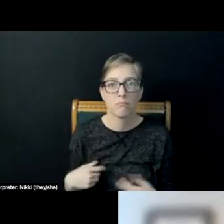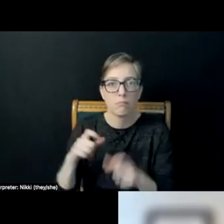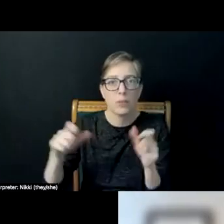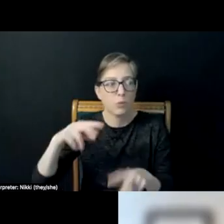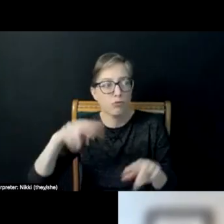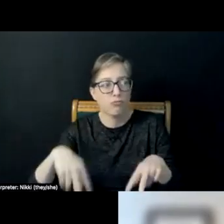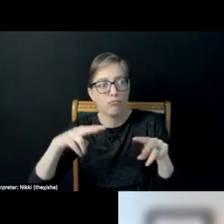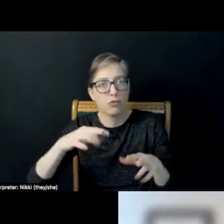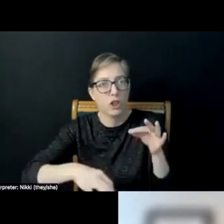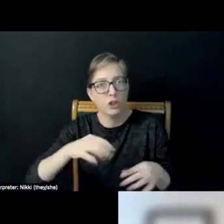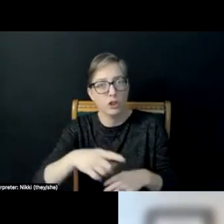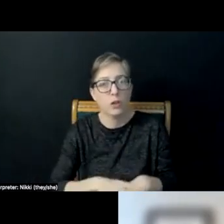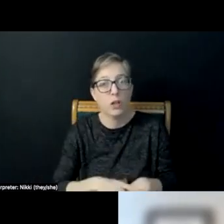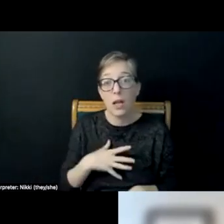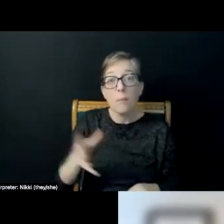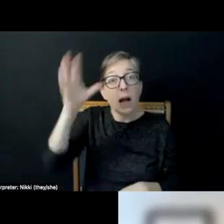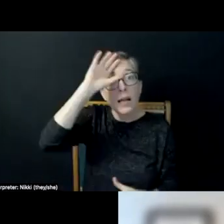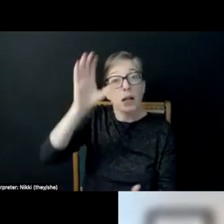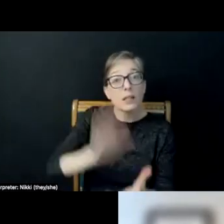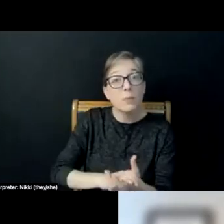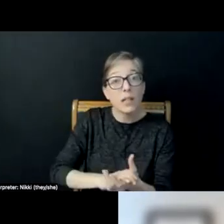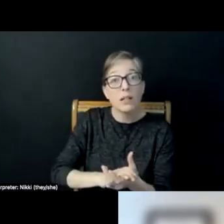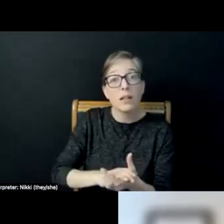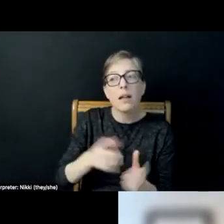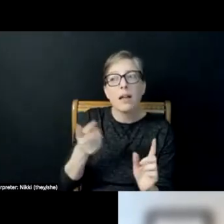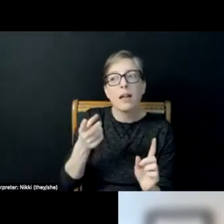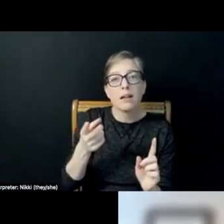My husband was deemed difficult because he asked too many questions.